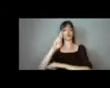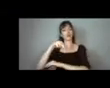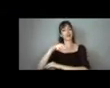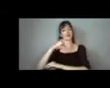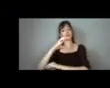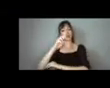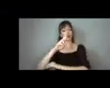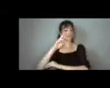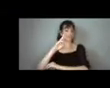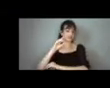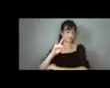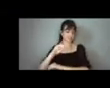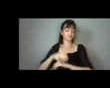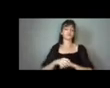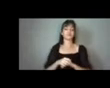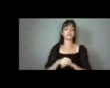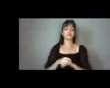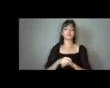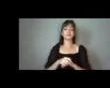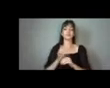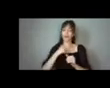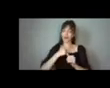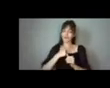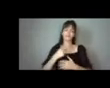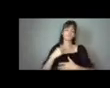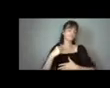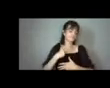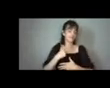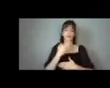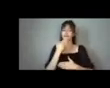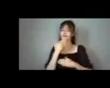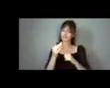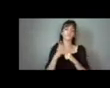with Disabilities, I am particularly grateful for the chance to contribute today. I would